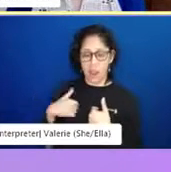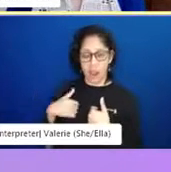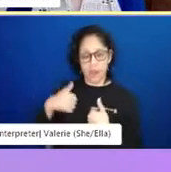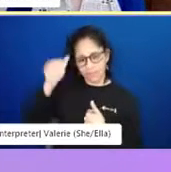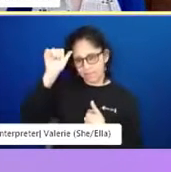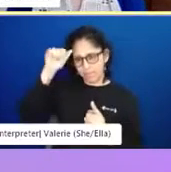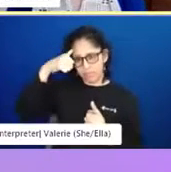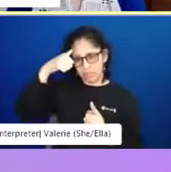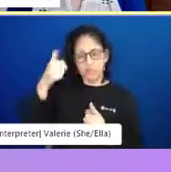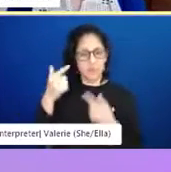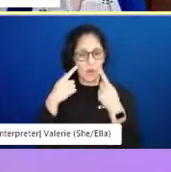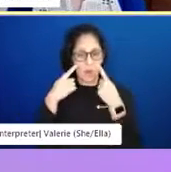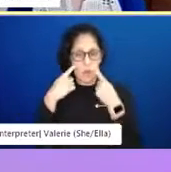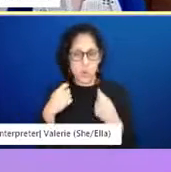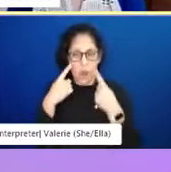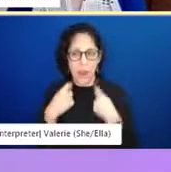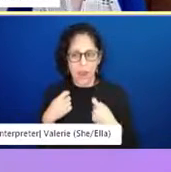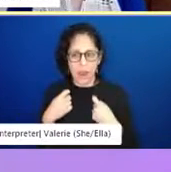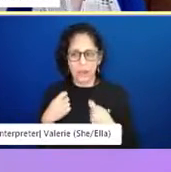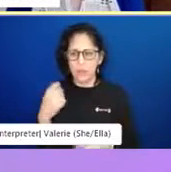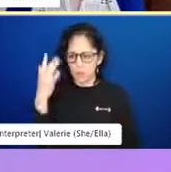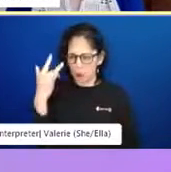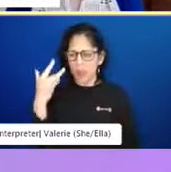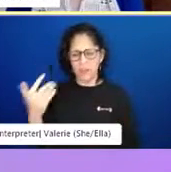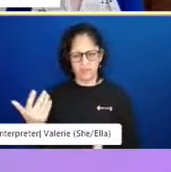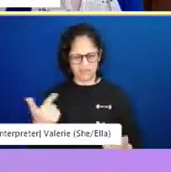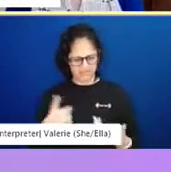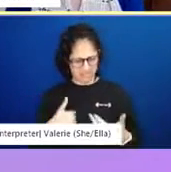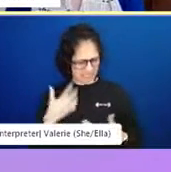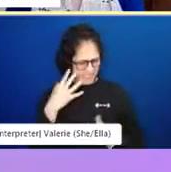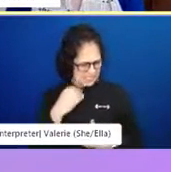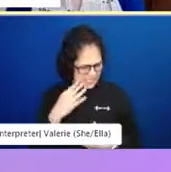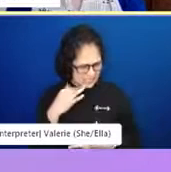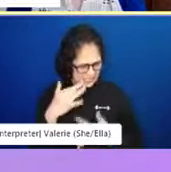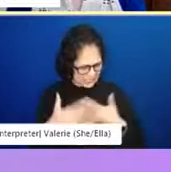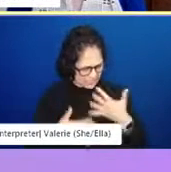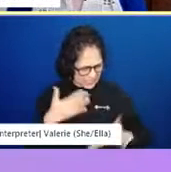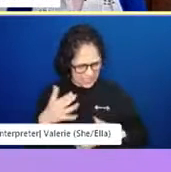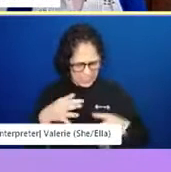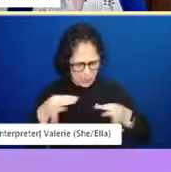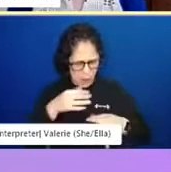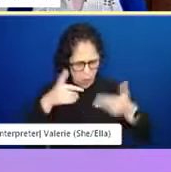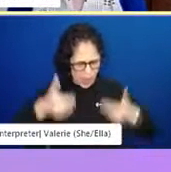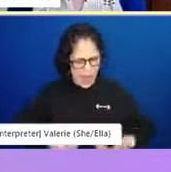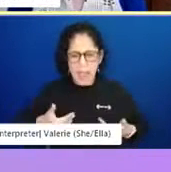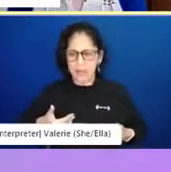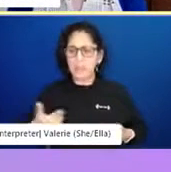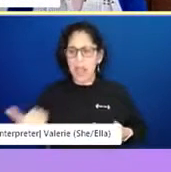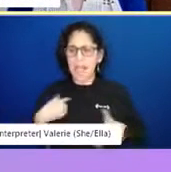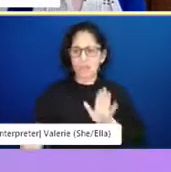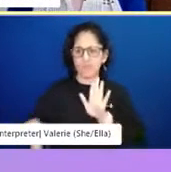time there was this thing that had a name that fully described who I was I experience a lot of